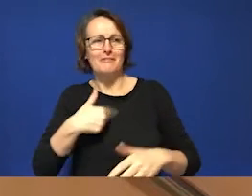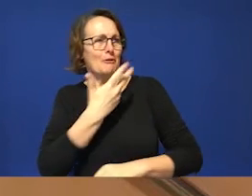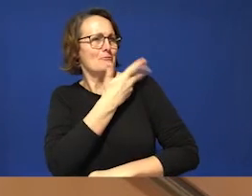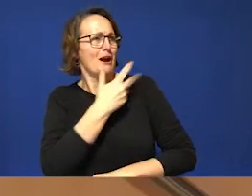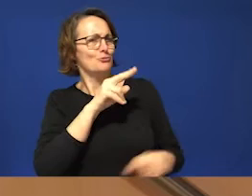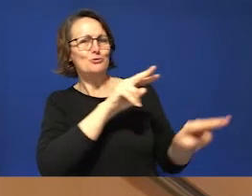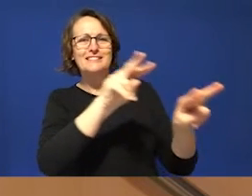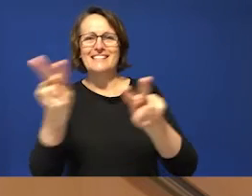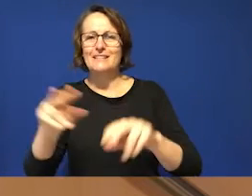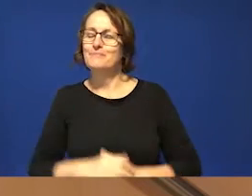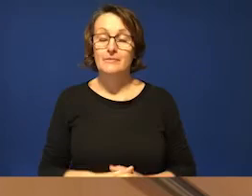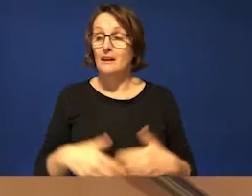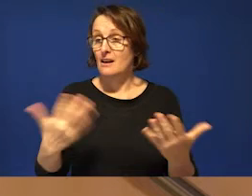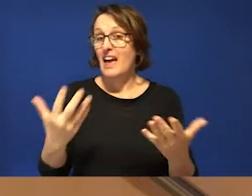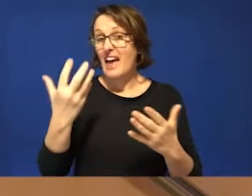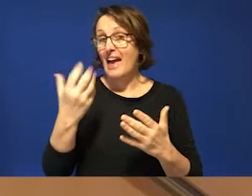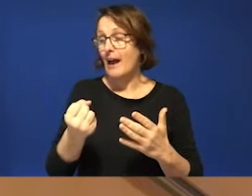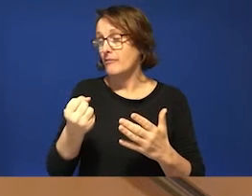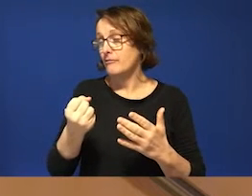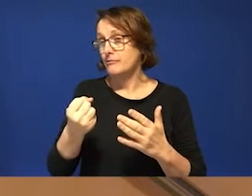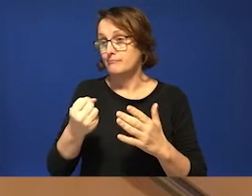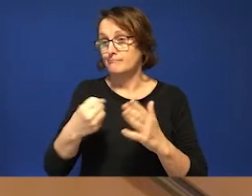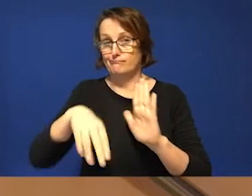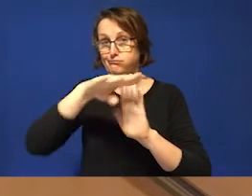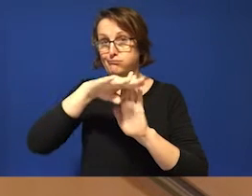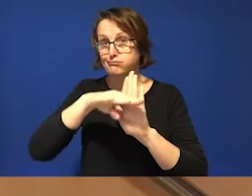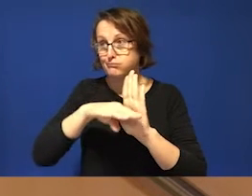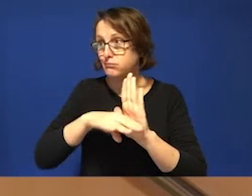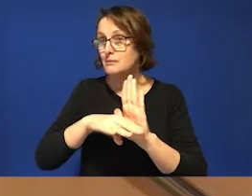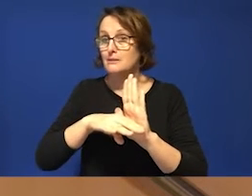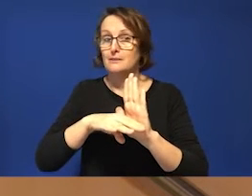What, aside from the statutory requirements